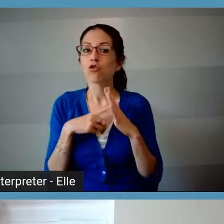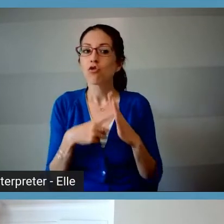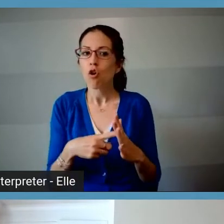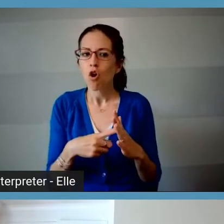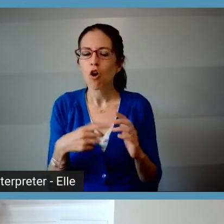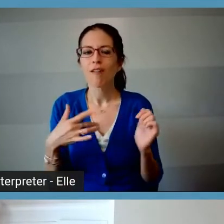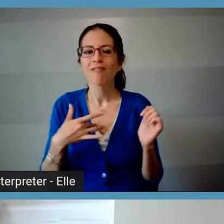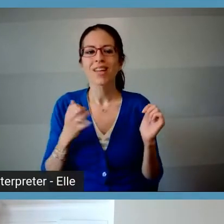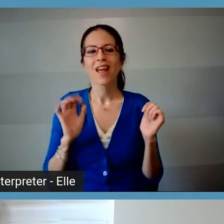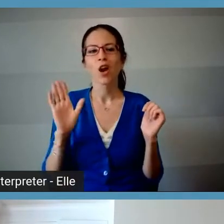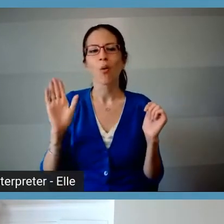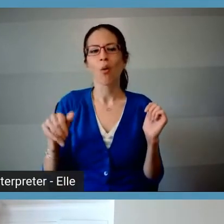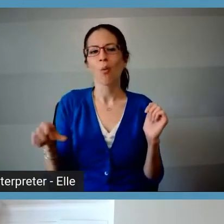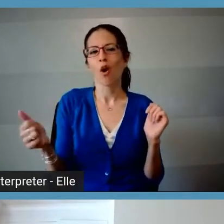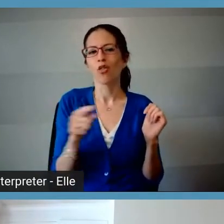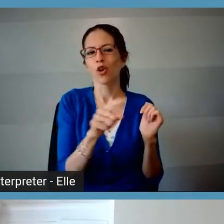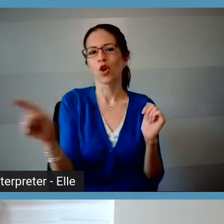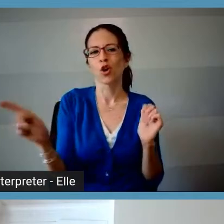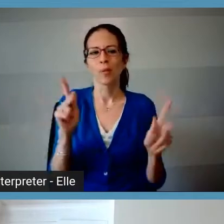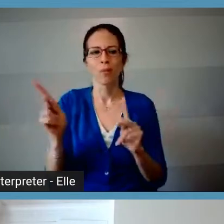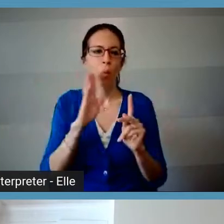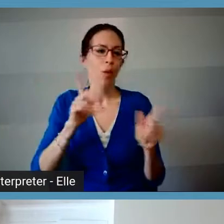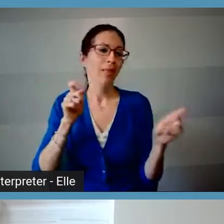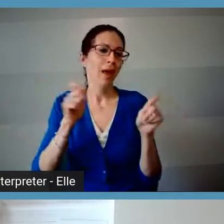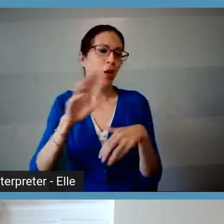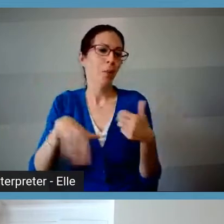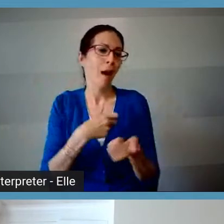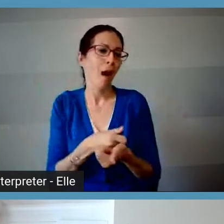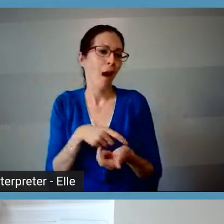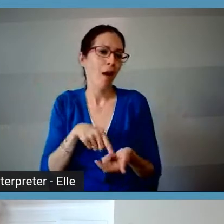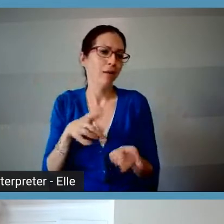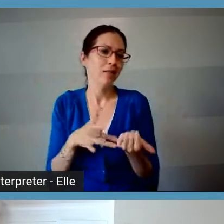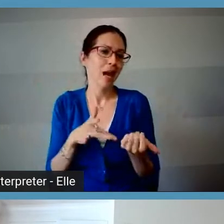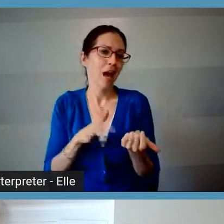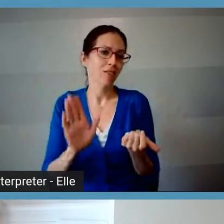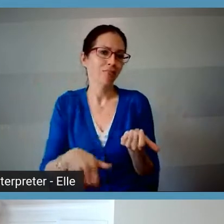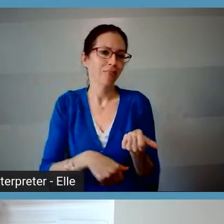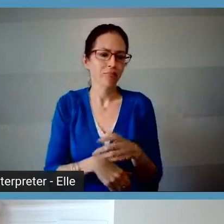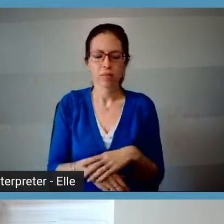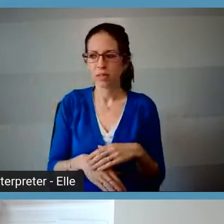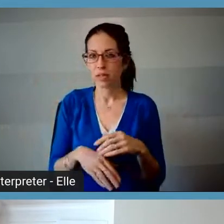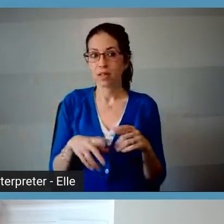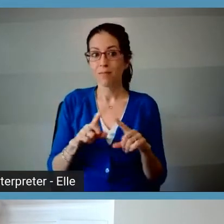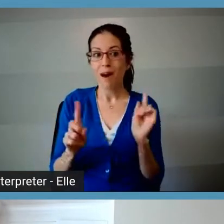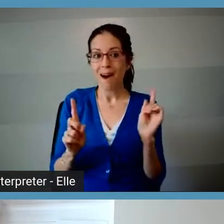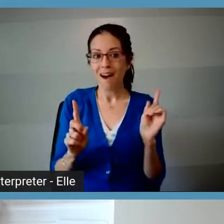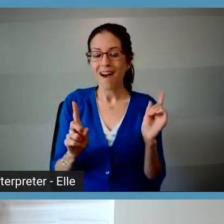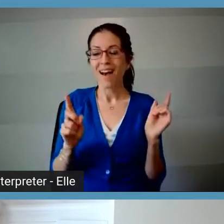the scenes tech and some ways I could go back and say I would do an intensive learning of